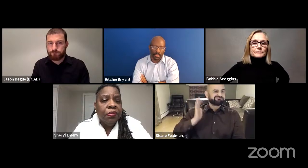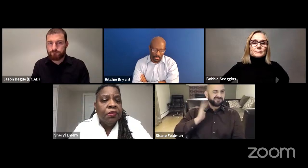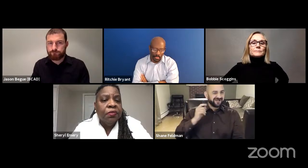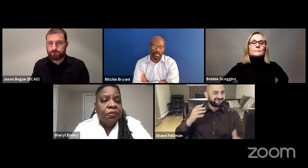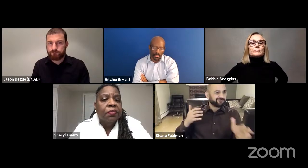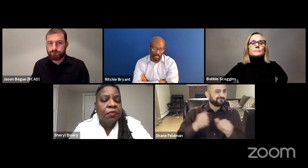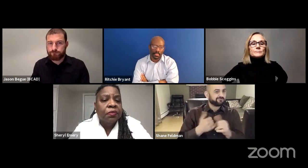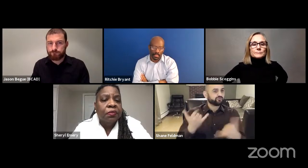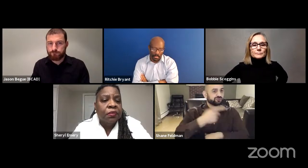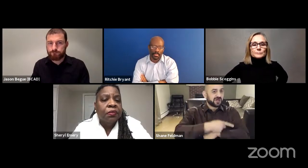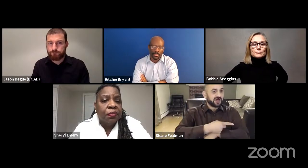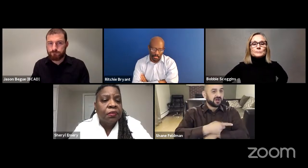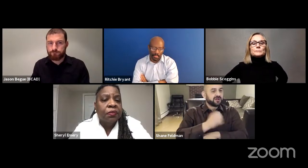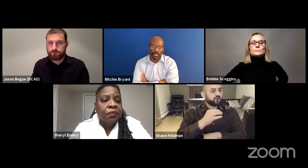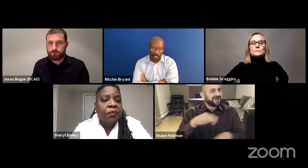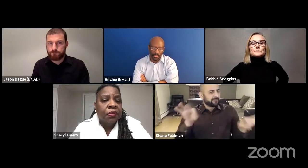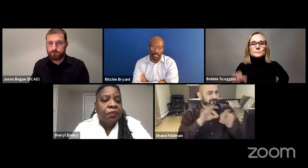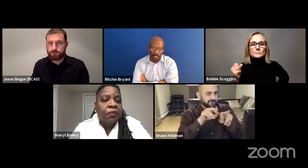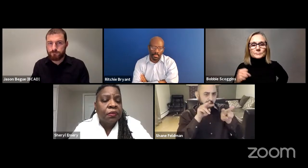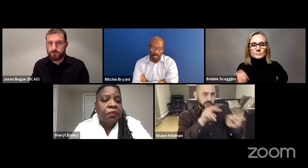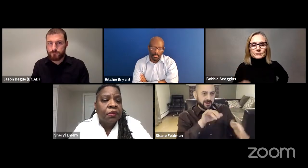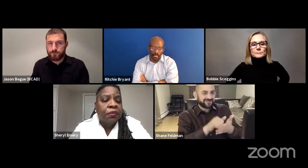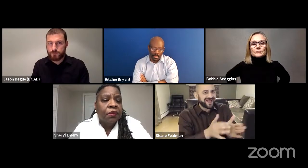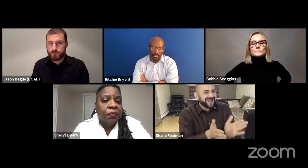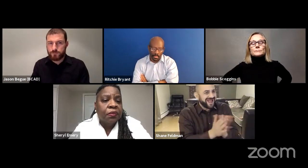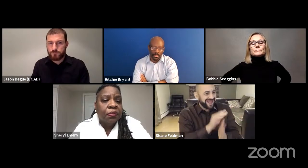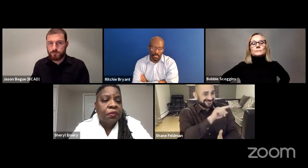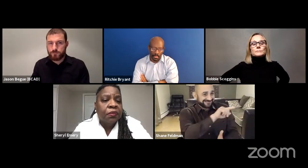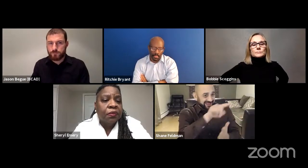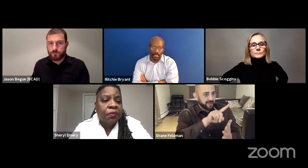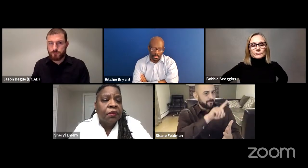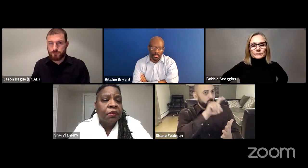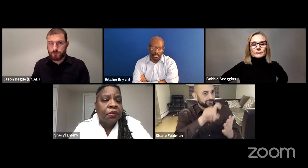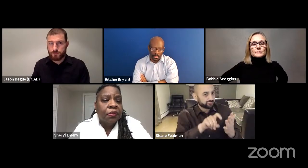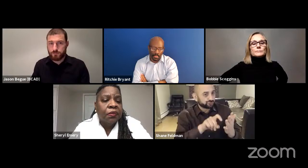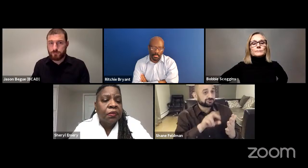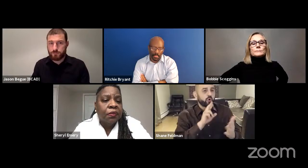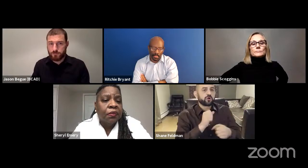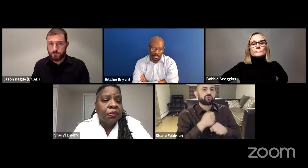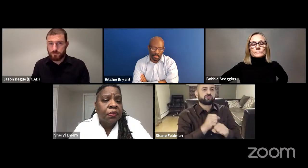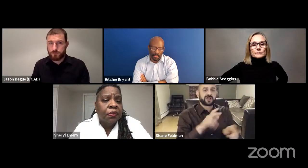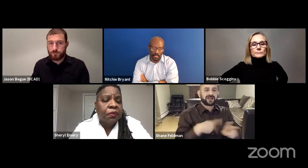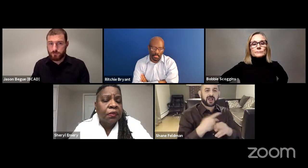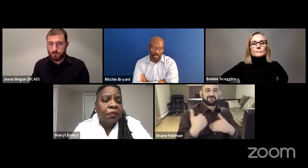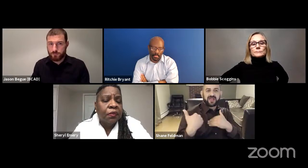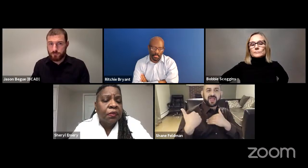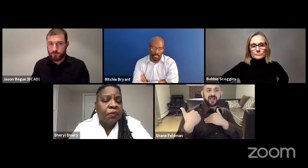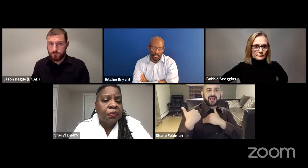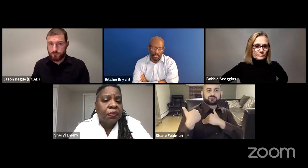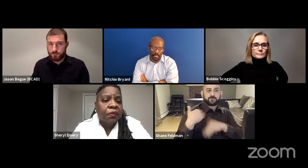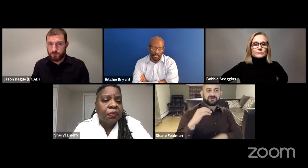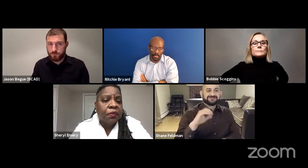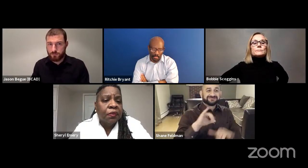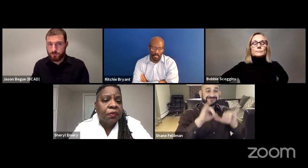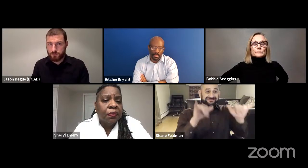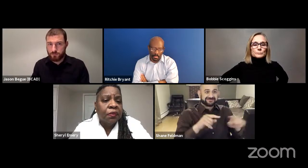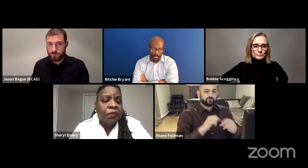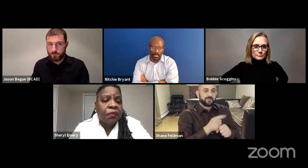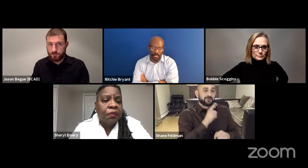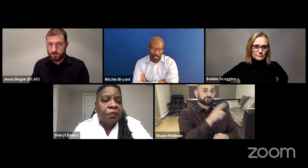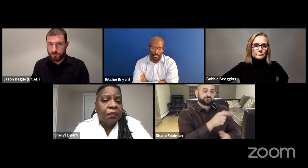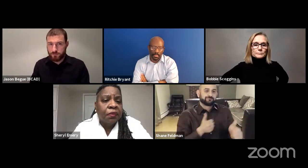today? It's relative to 15 years ago. Again, you want to make sure there's an accountability